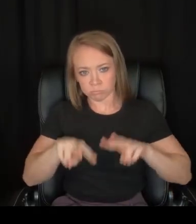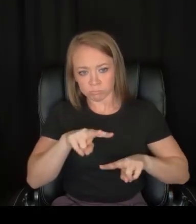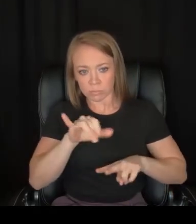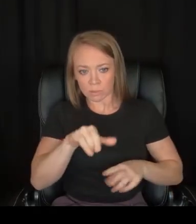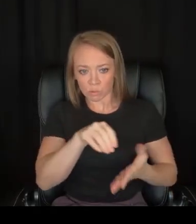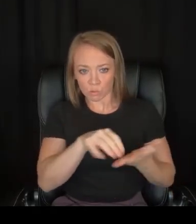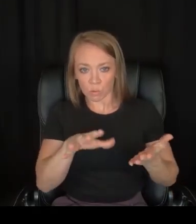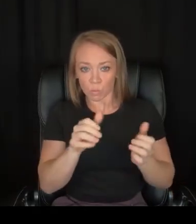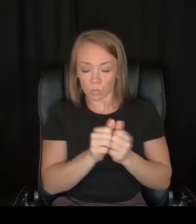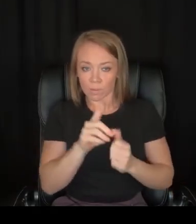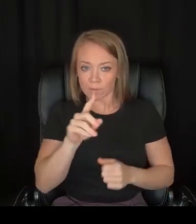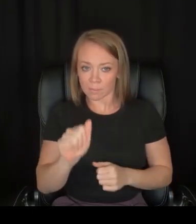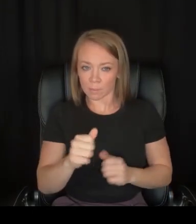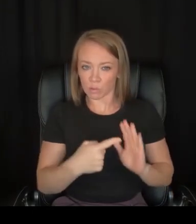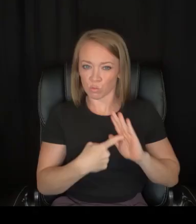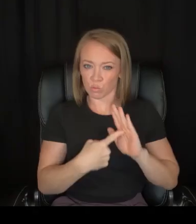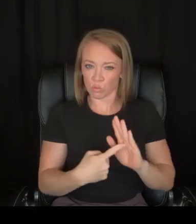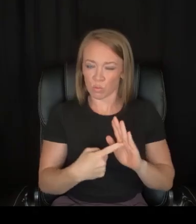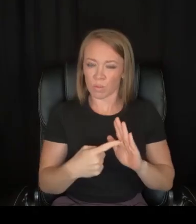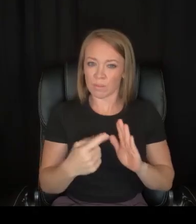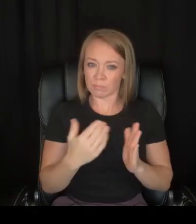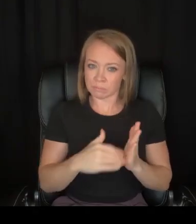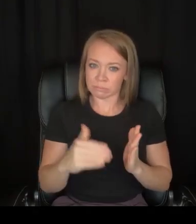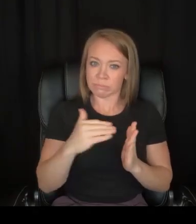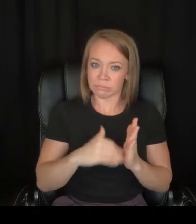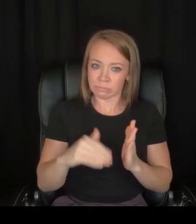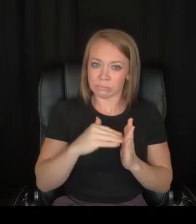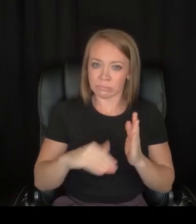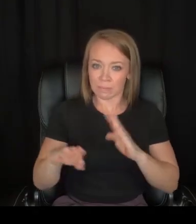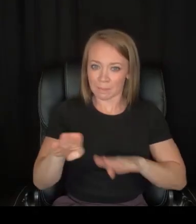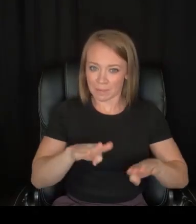disability is exhibiting recurring behavioral issues on the school bus,